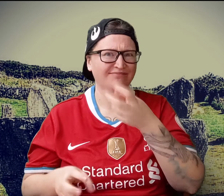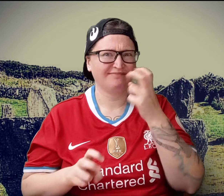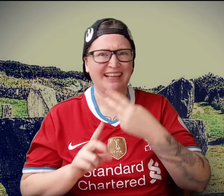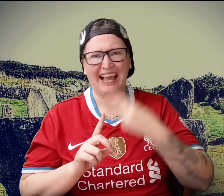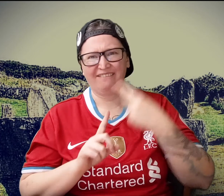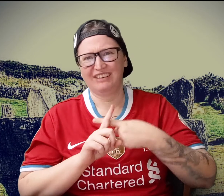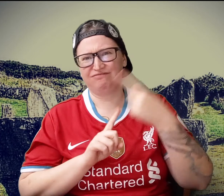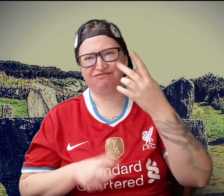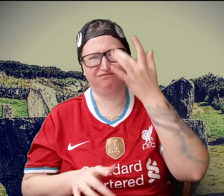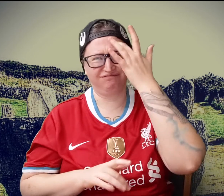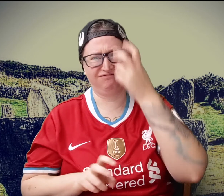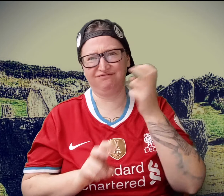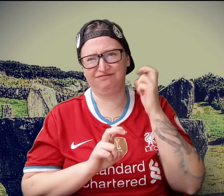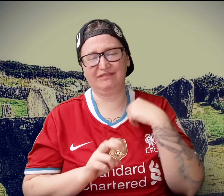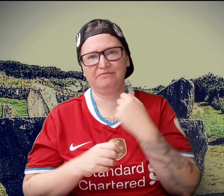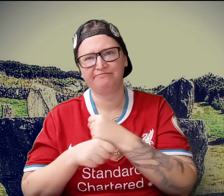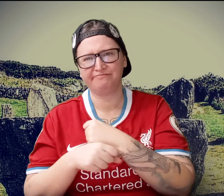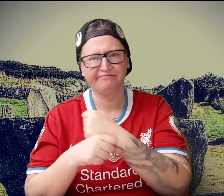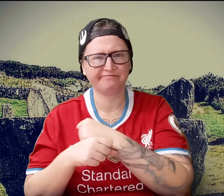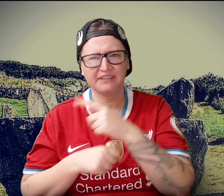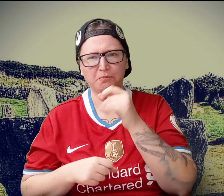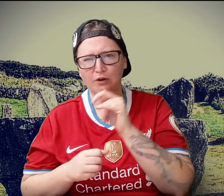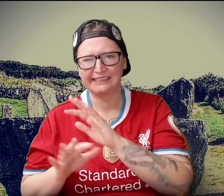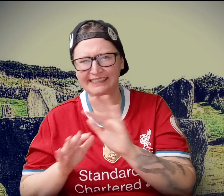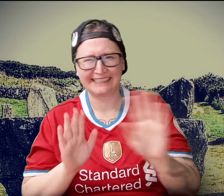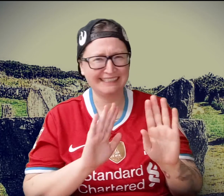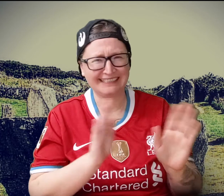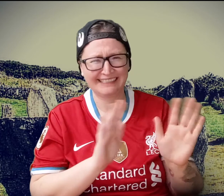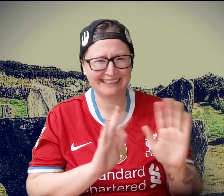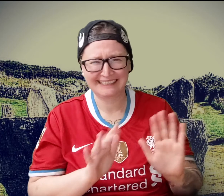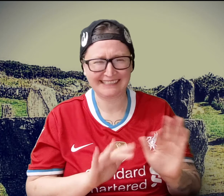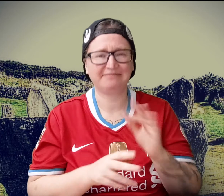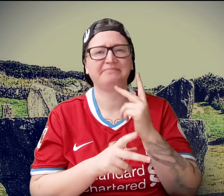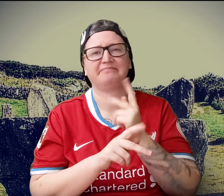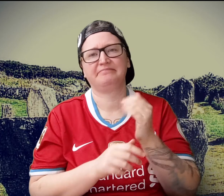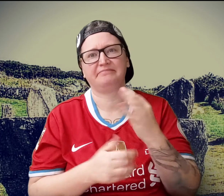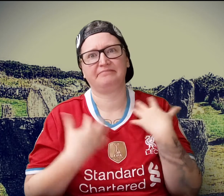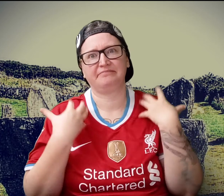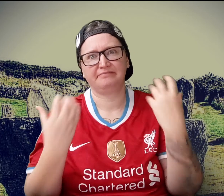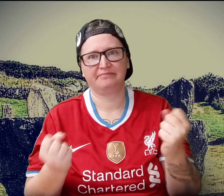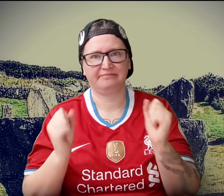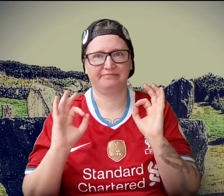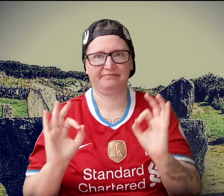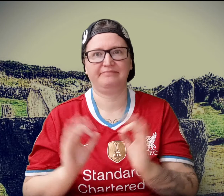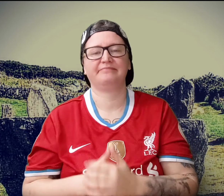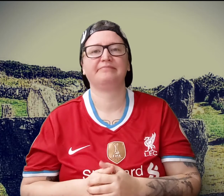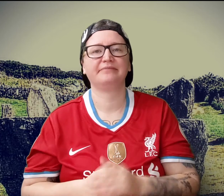save her from being extremely ill high fever and I make a different medicinal herbs and heal her